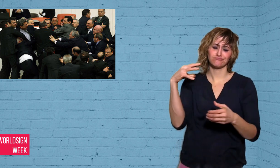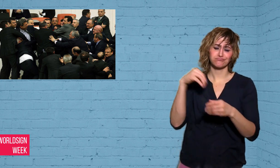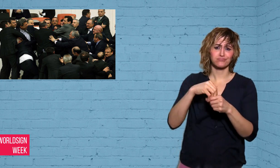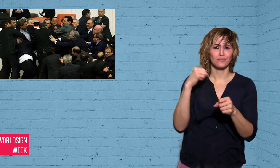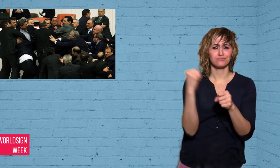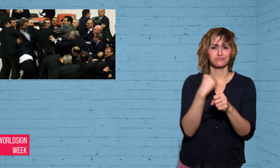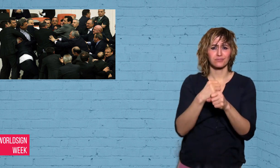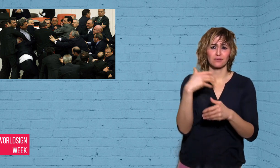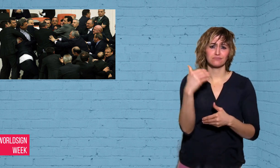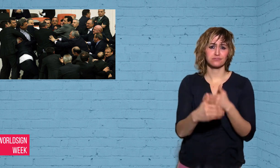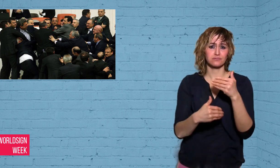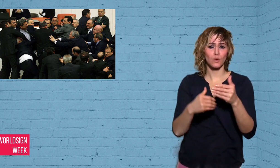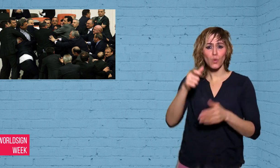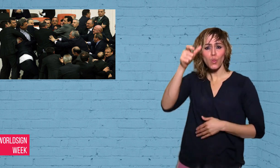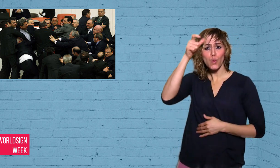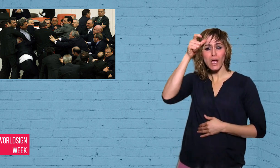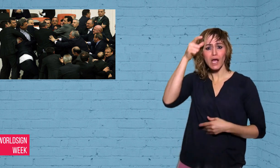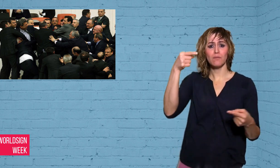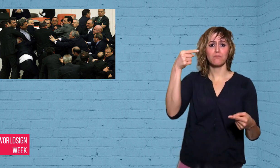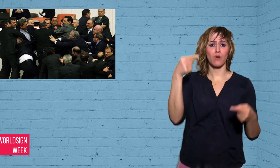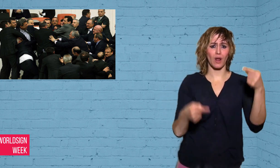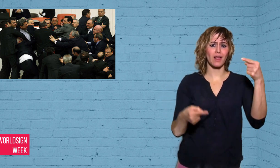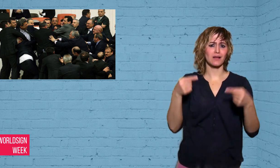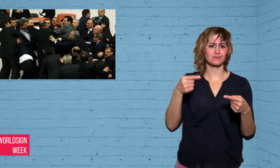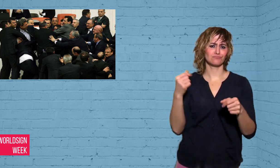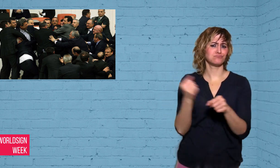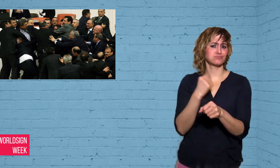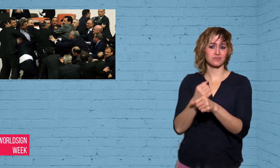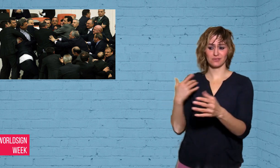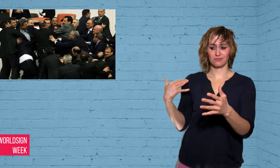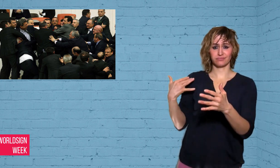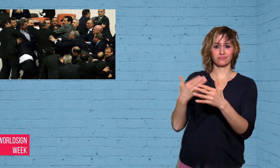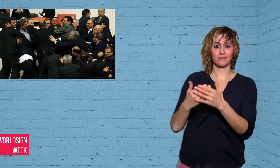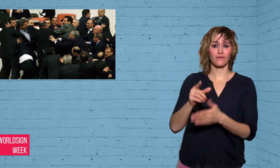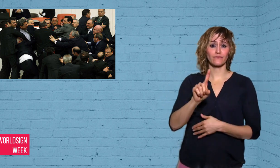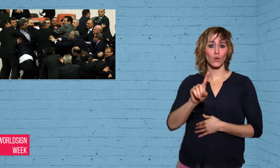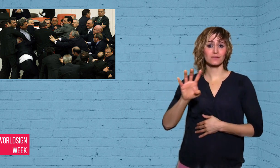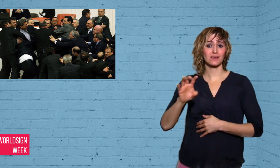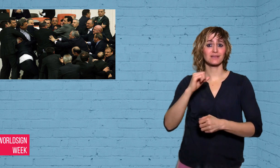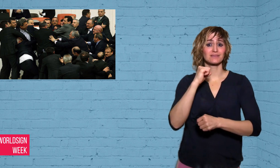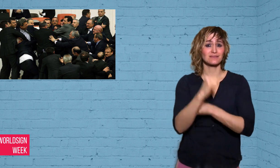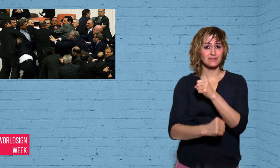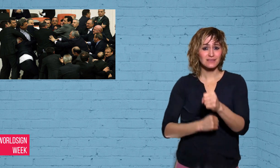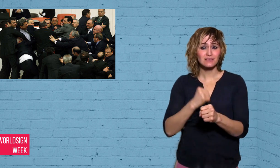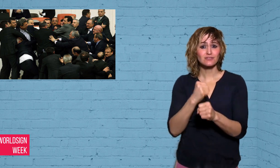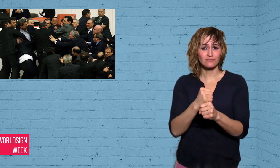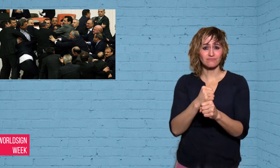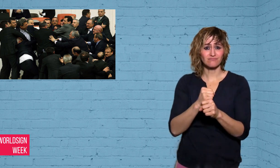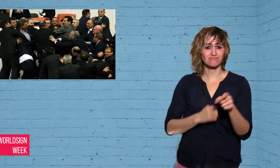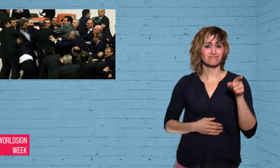for 14 years, has long pushed and prodded